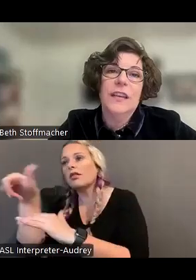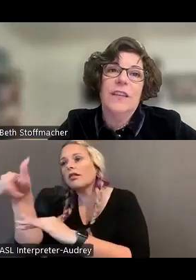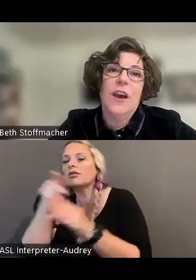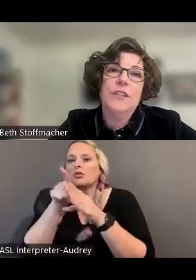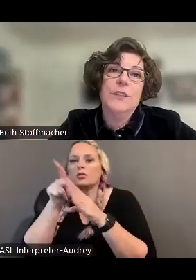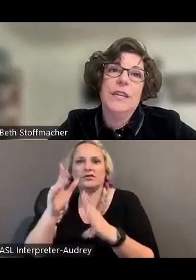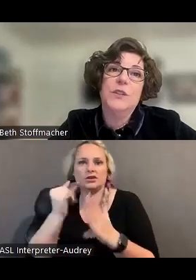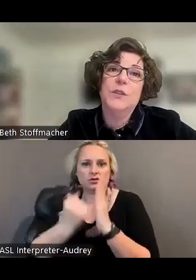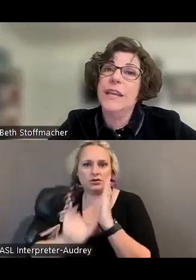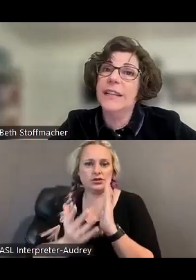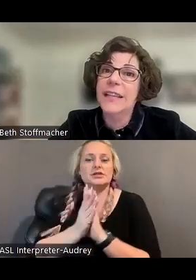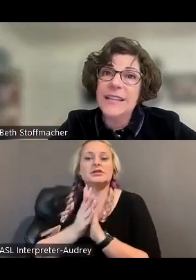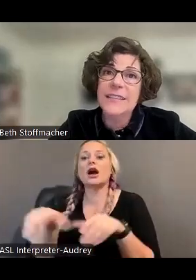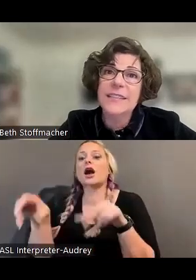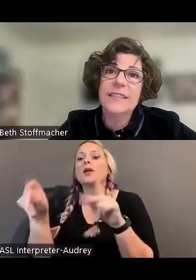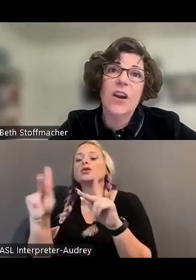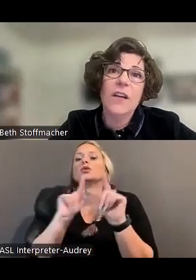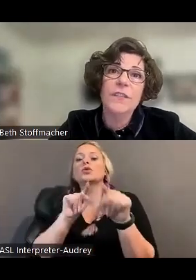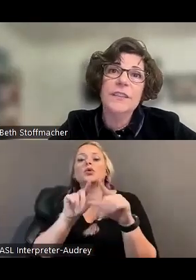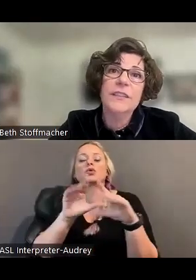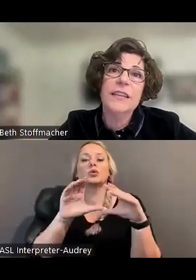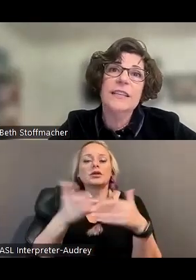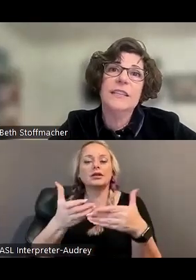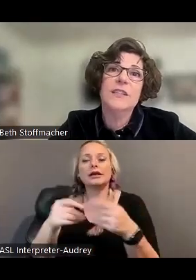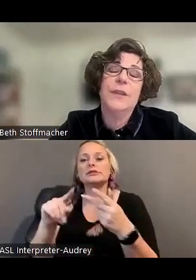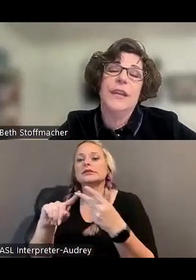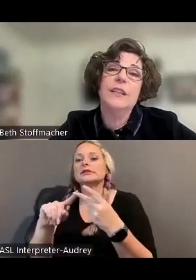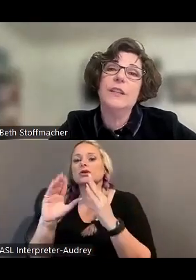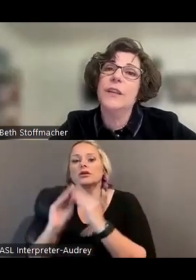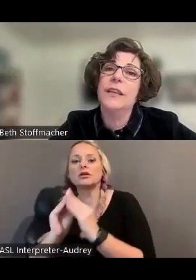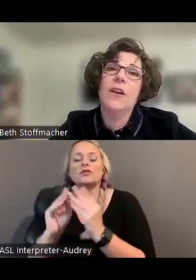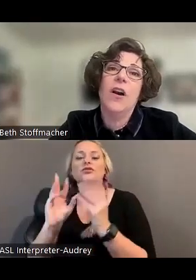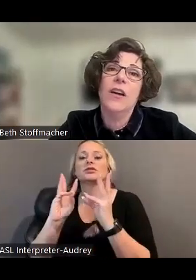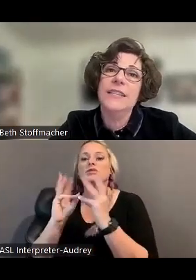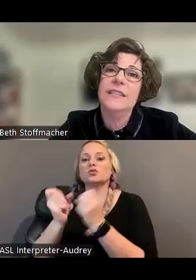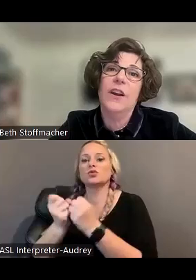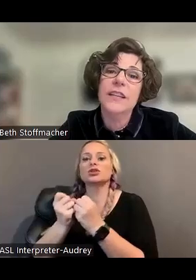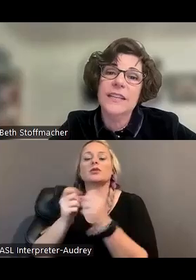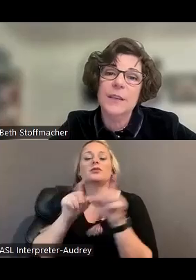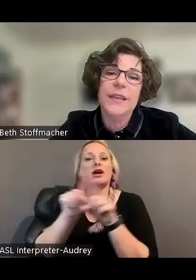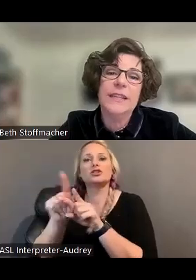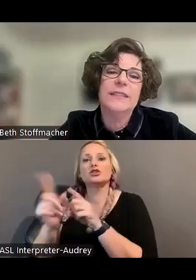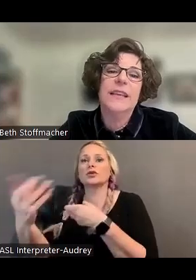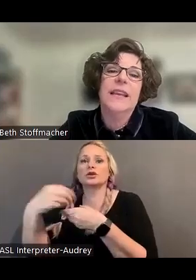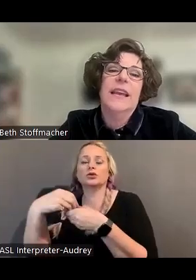the opportunity to attend classes and conferences and to be included in all kinds of art exhibits.